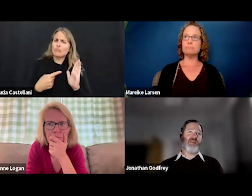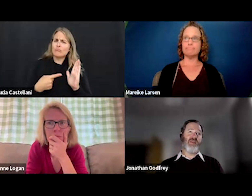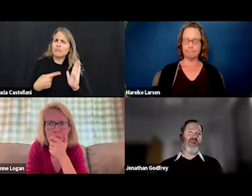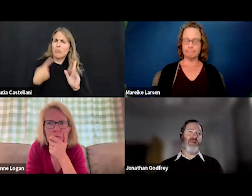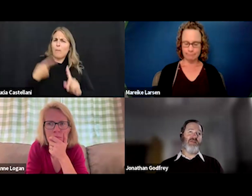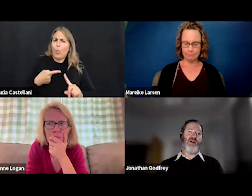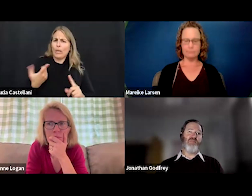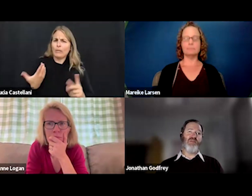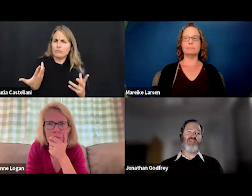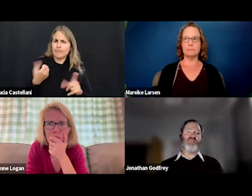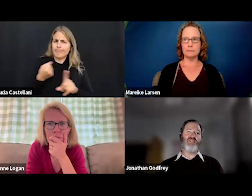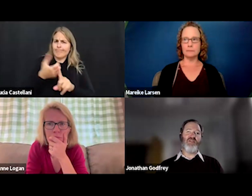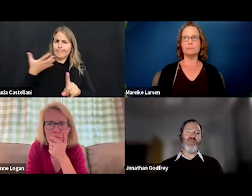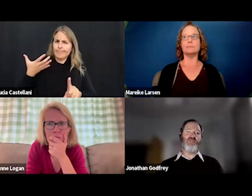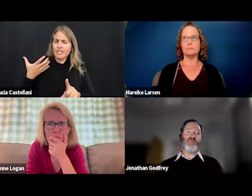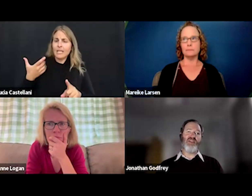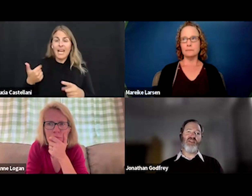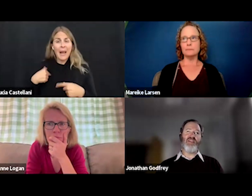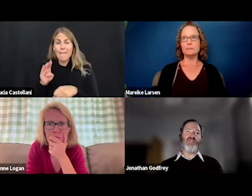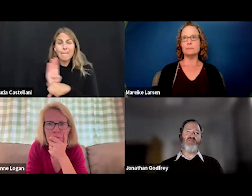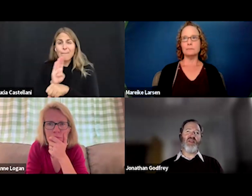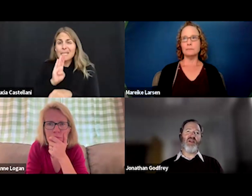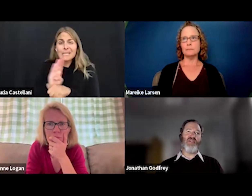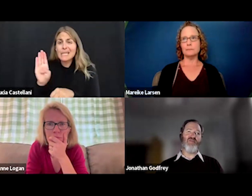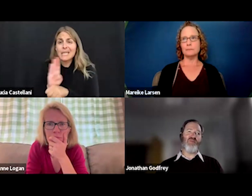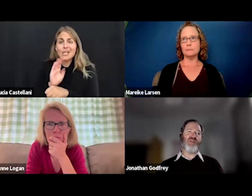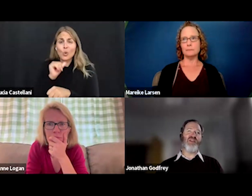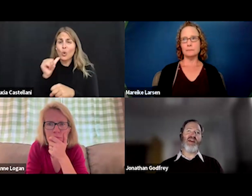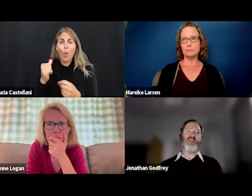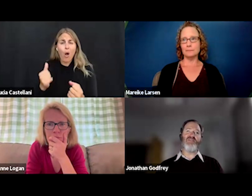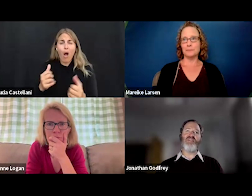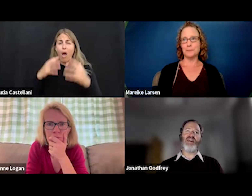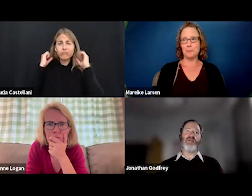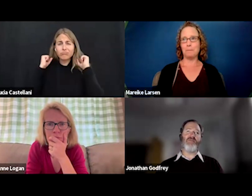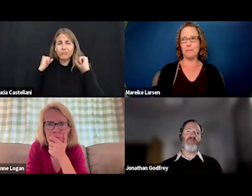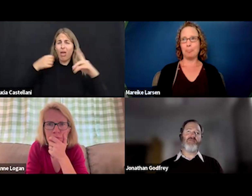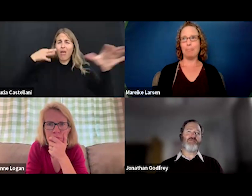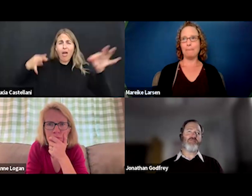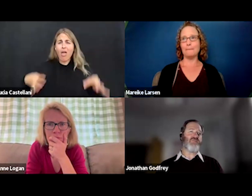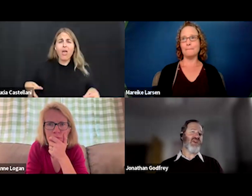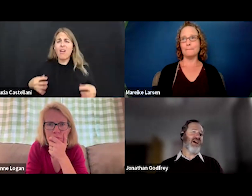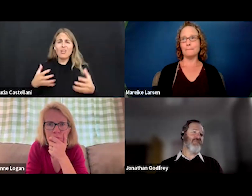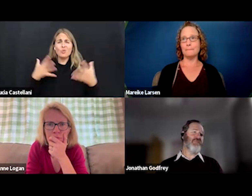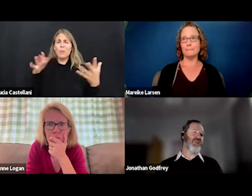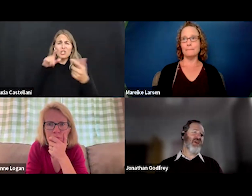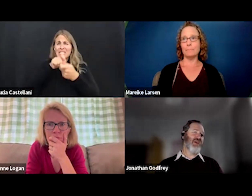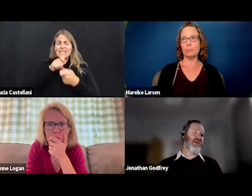And I'm busy, so don't use up 10 years of my life with every last detail.